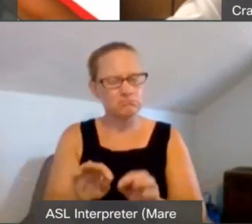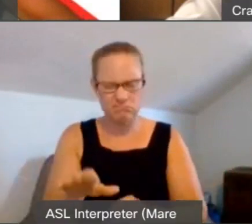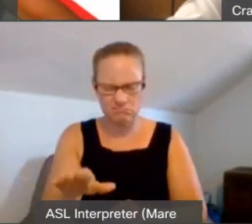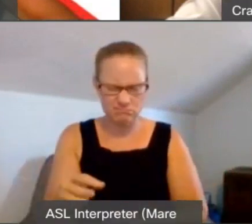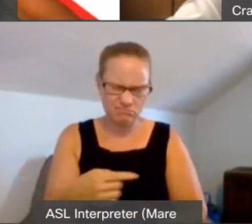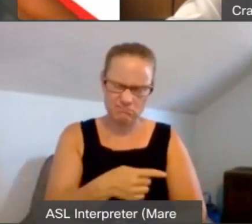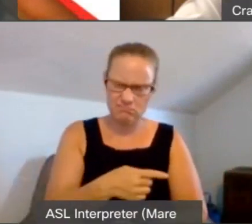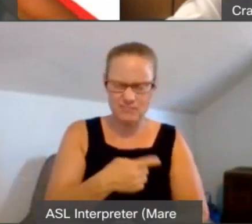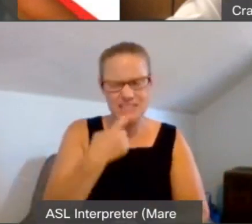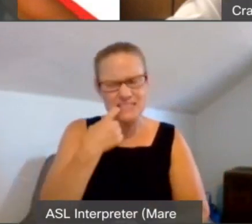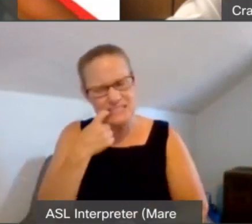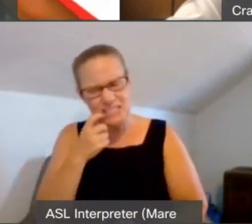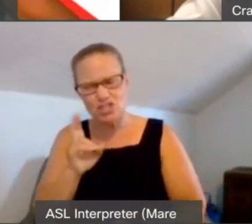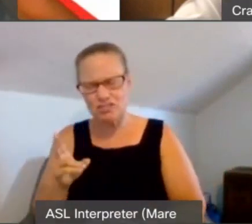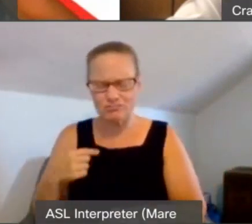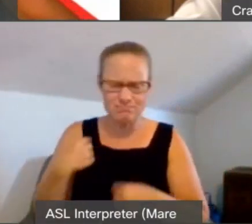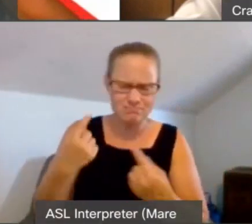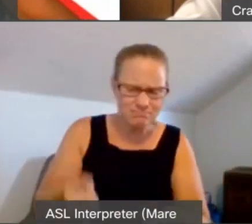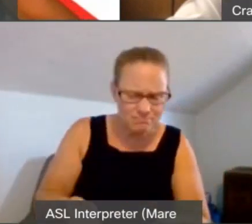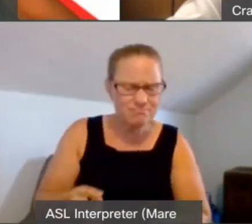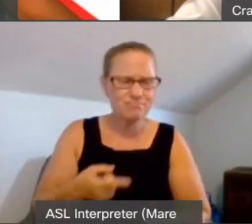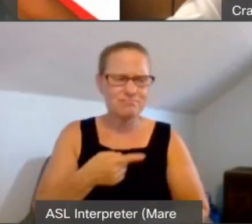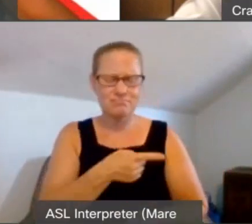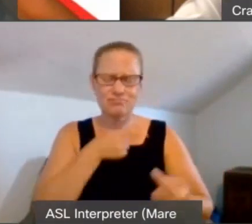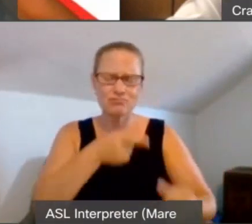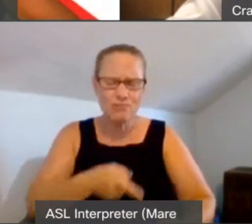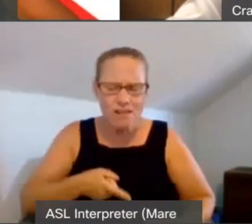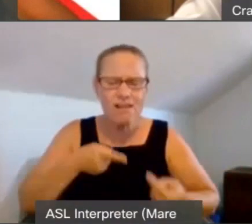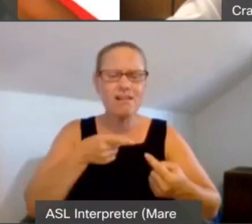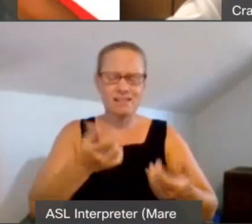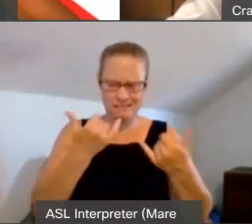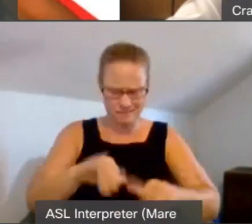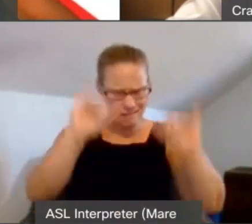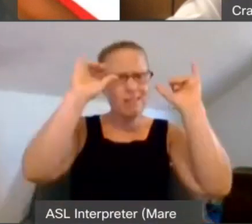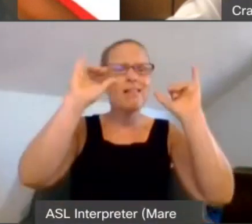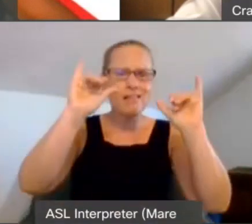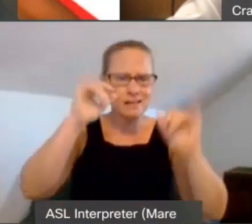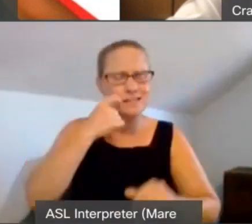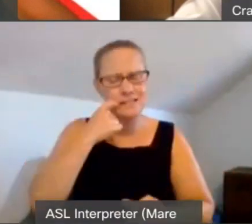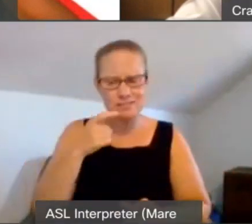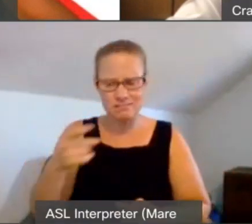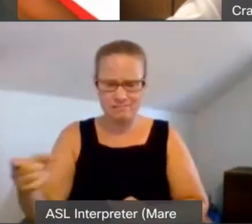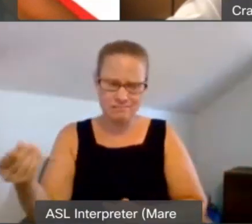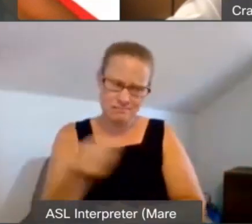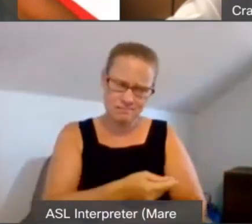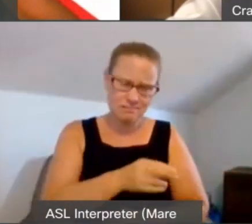with an addiction history and an active addictive disorder taking marijuana you will be hard pressed to find